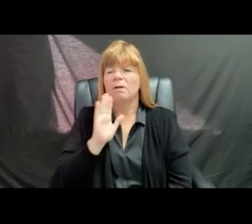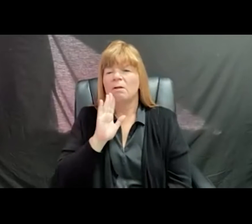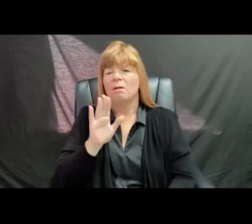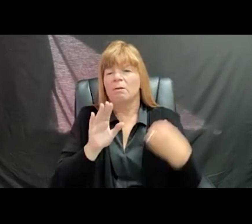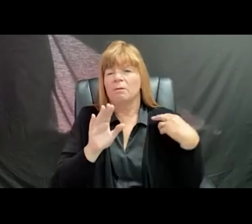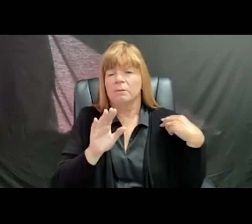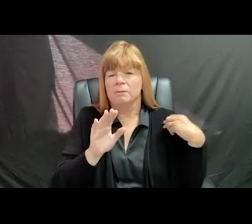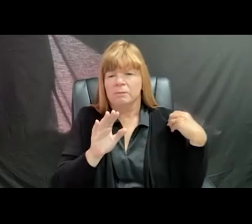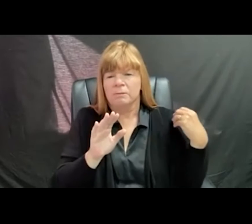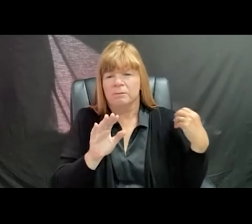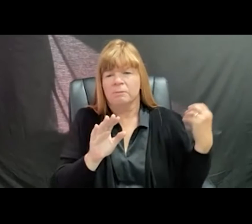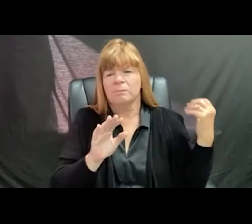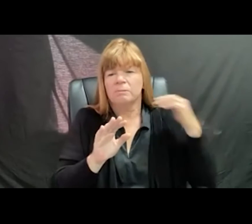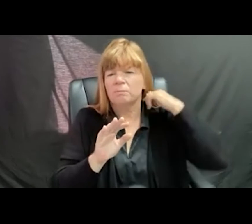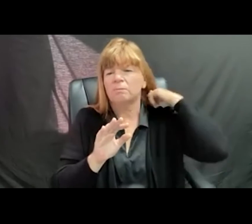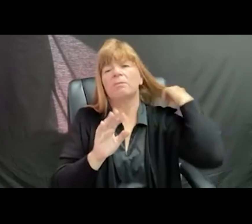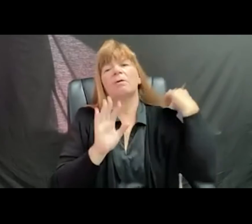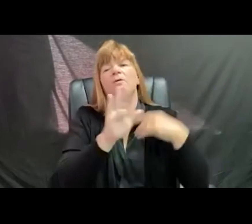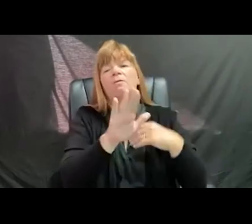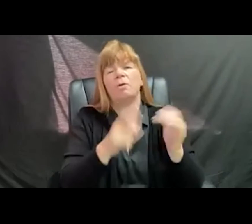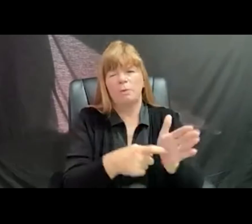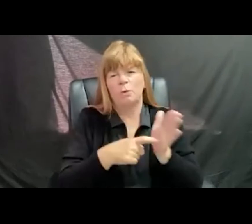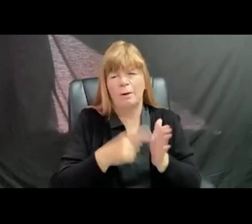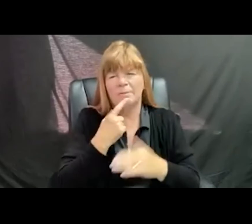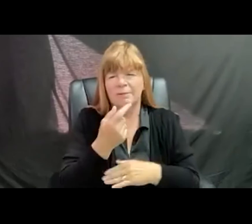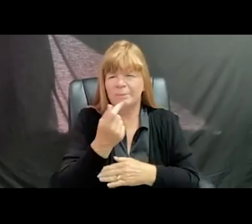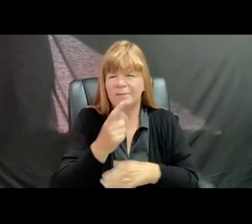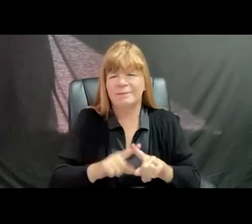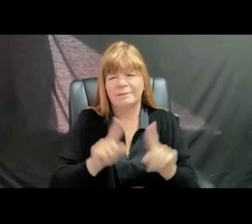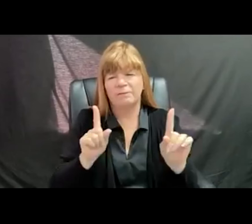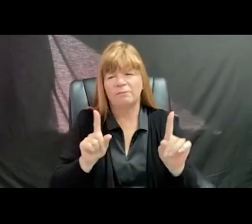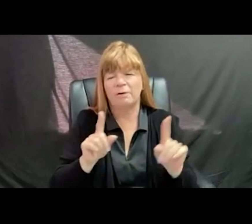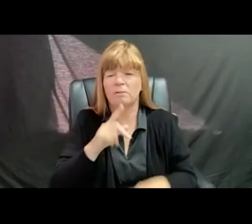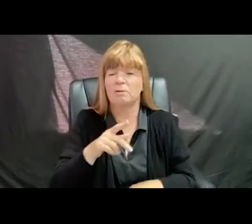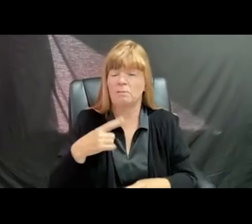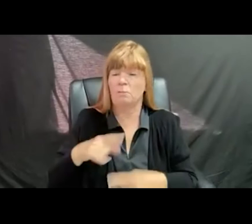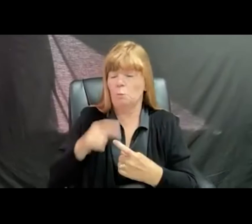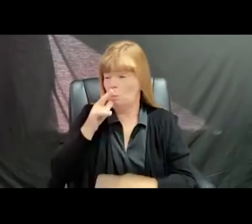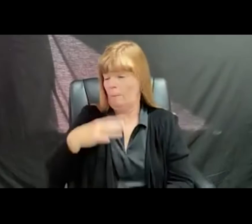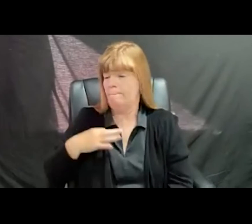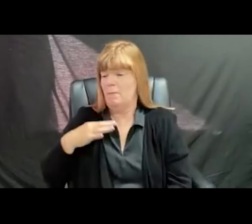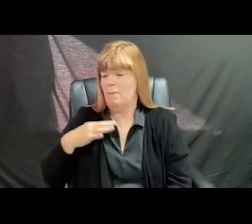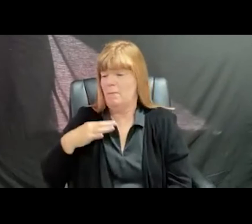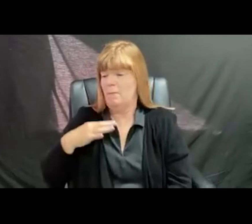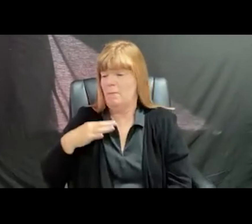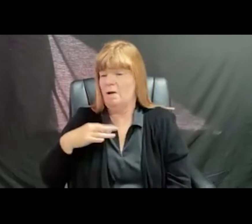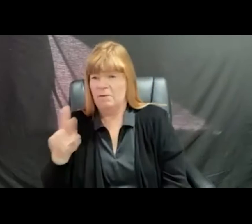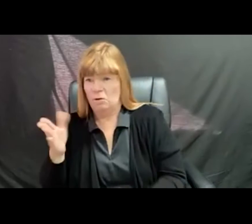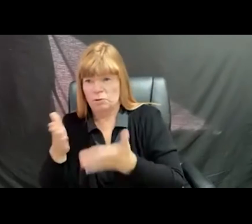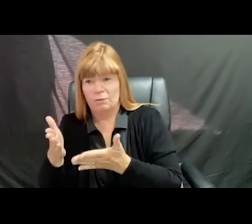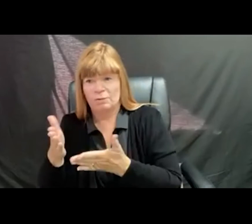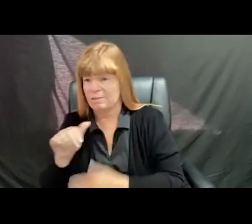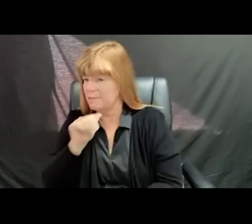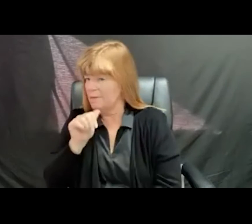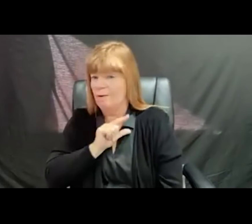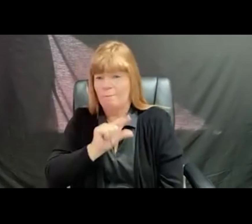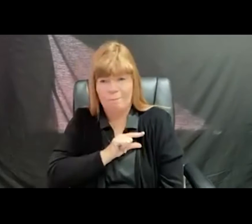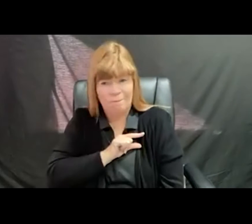regular VR services so if somebody would apply for VR services and they're not eligible or put on the